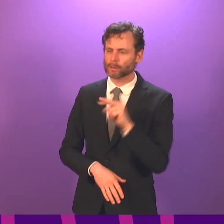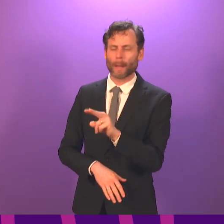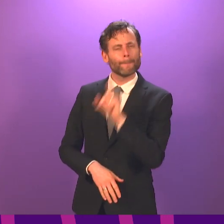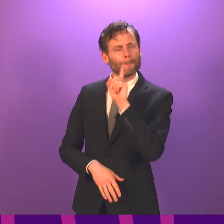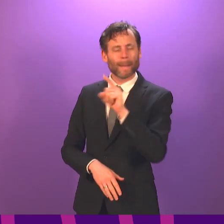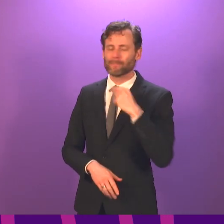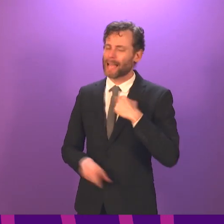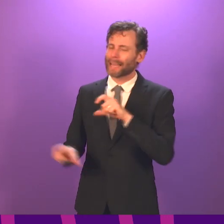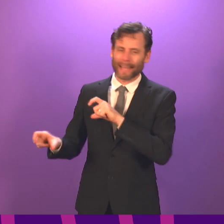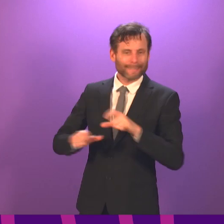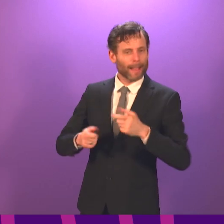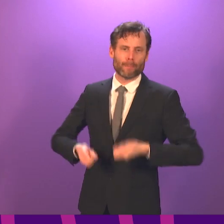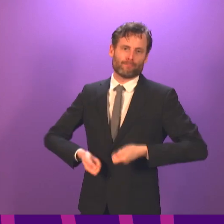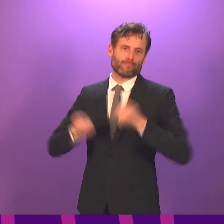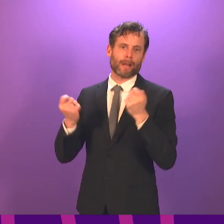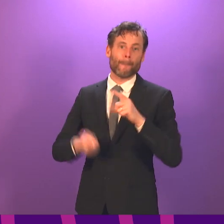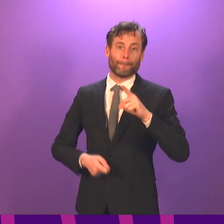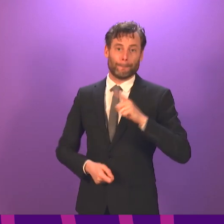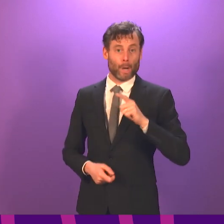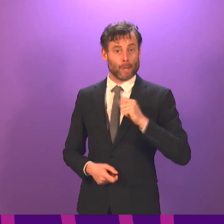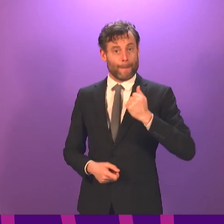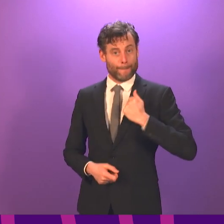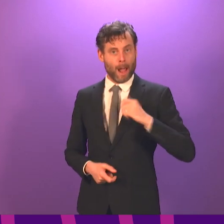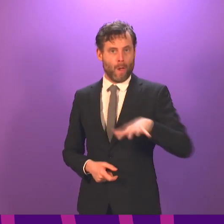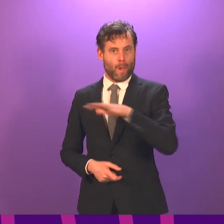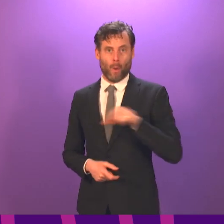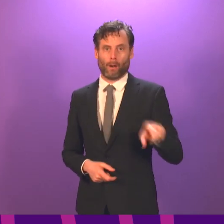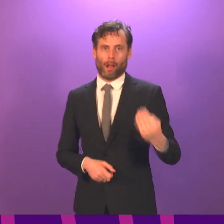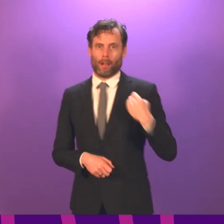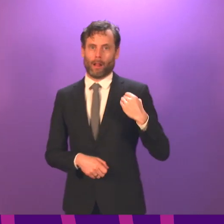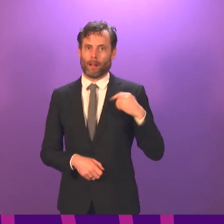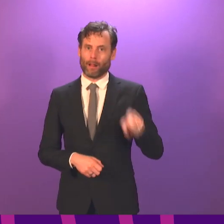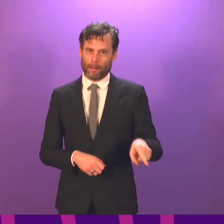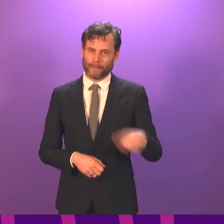locally, because it is worth looking at the specifics. The concern has been expressed